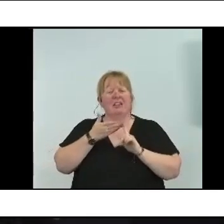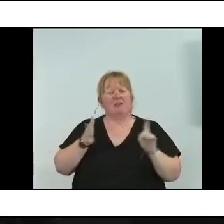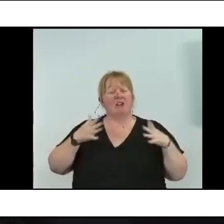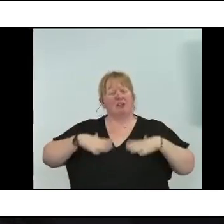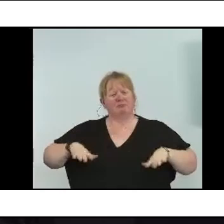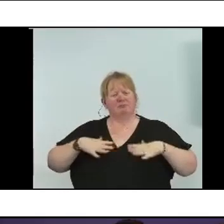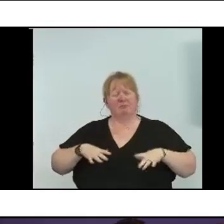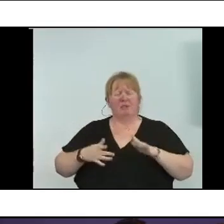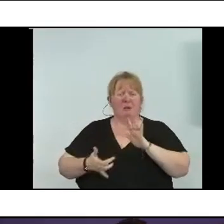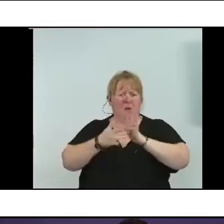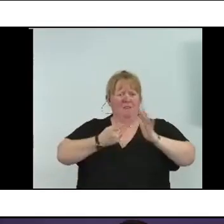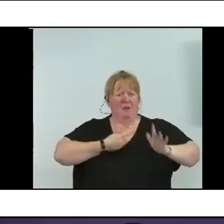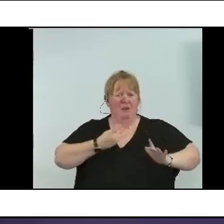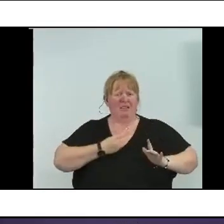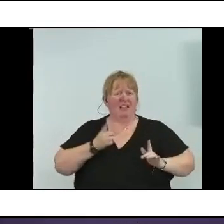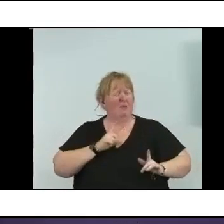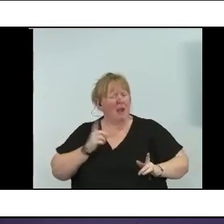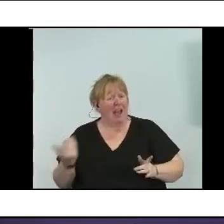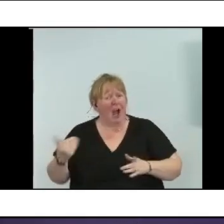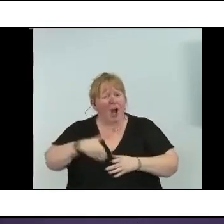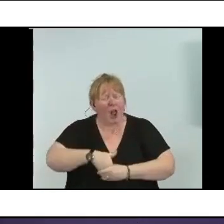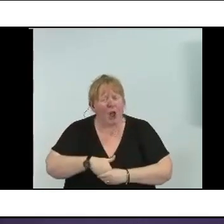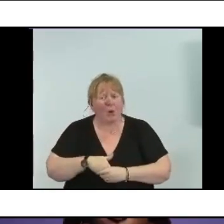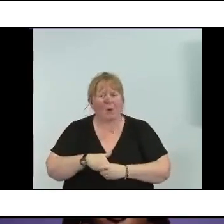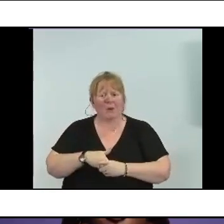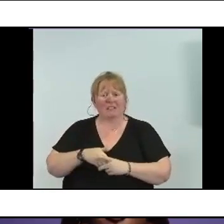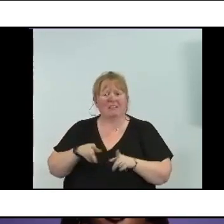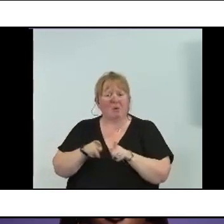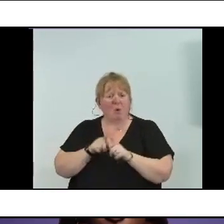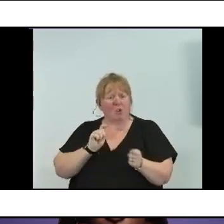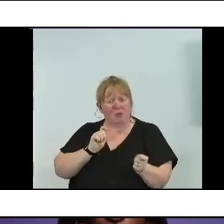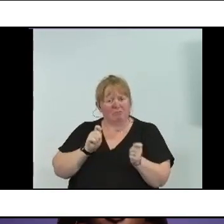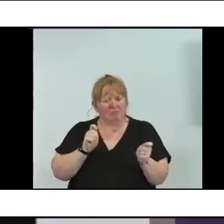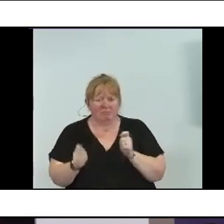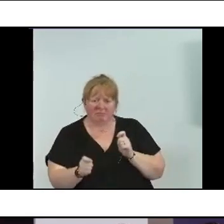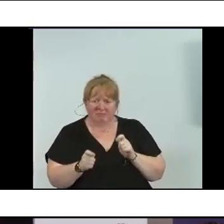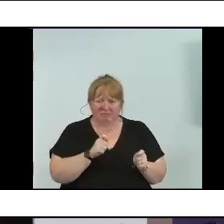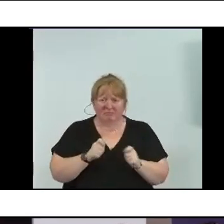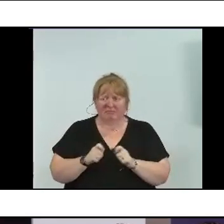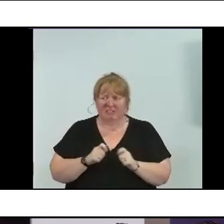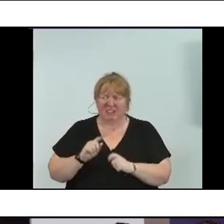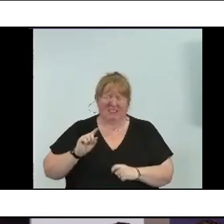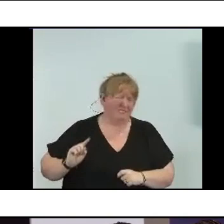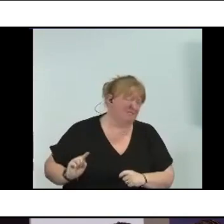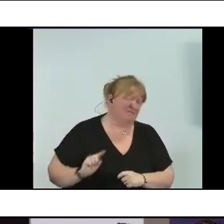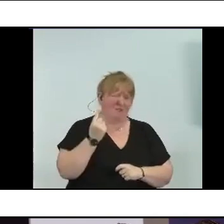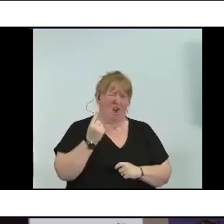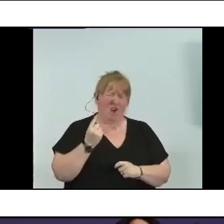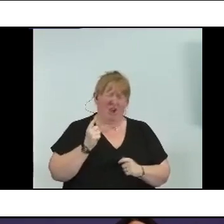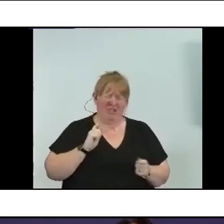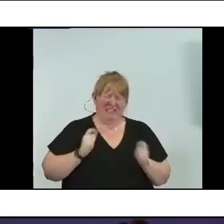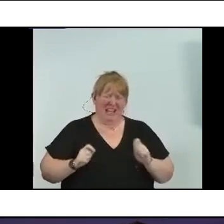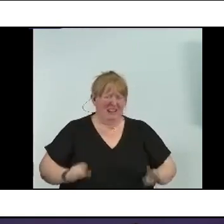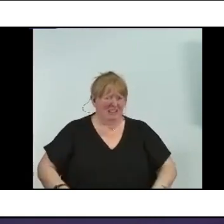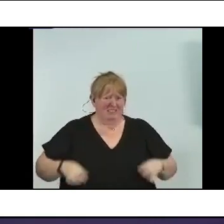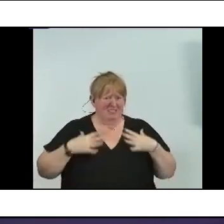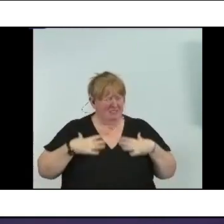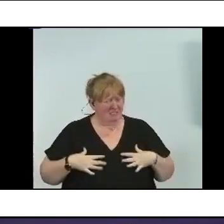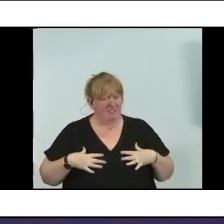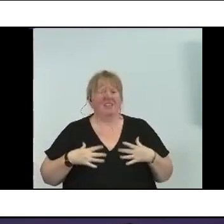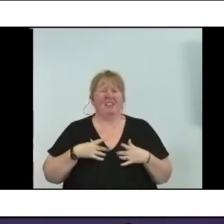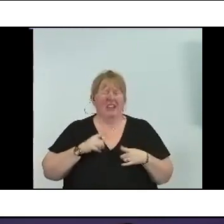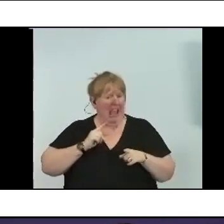me as it is inclusive and adaptive. And this is the first adaptive underwear I've ever tried.